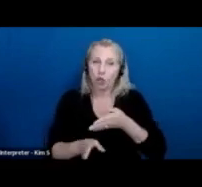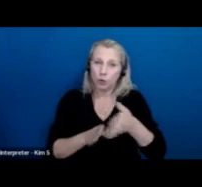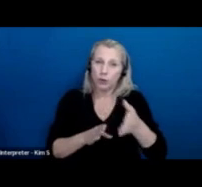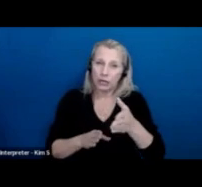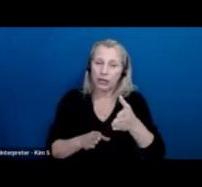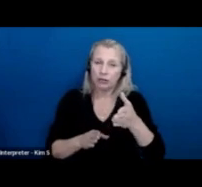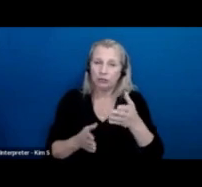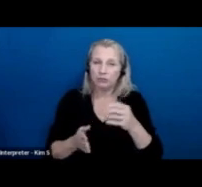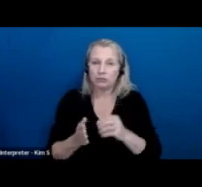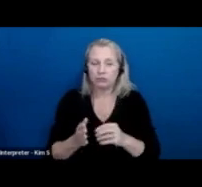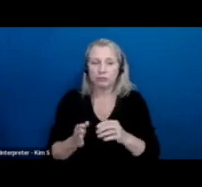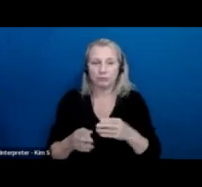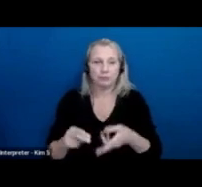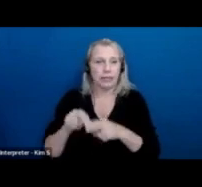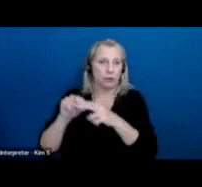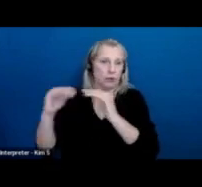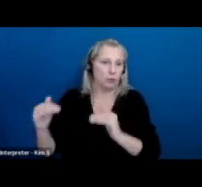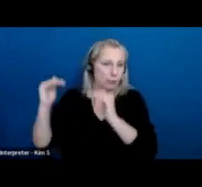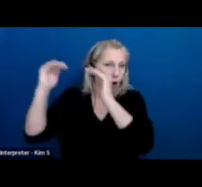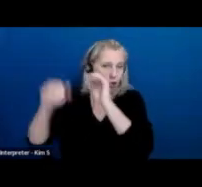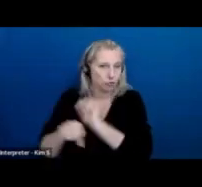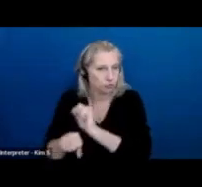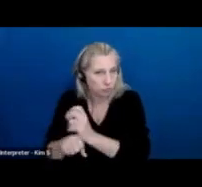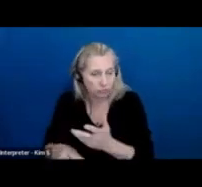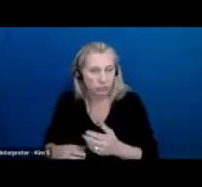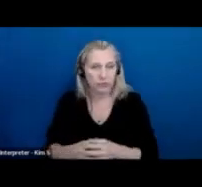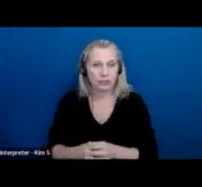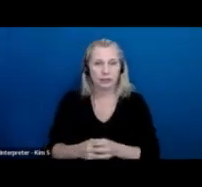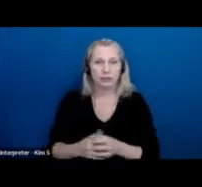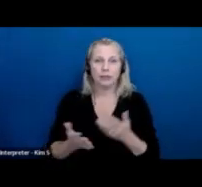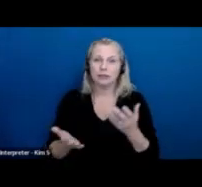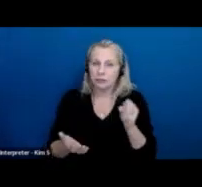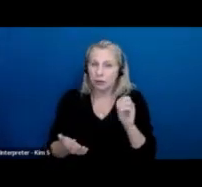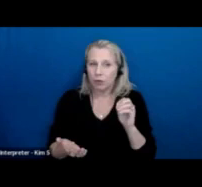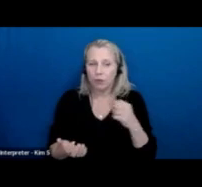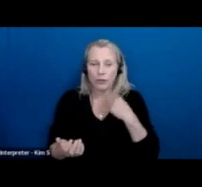even abuse in the workplace. When we look at limited or no